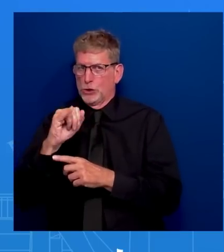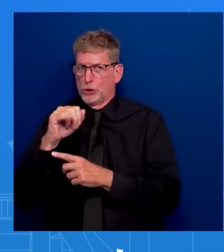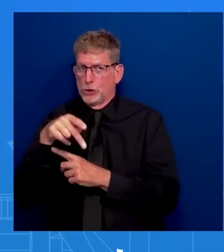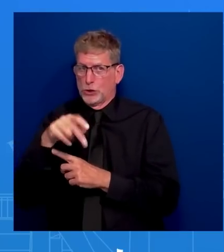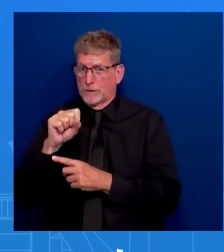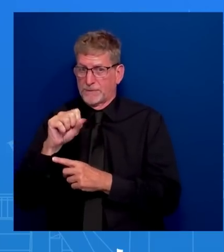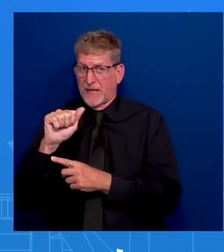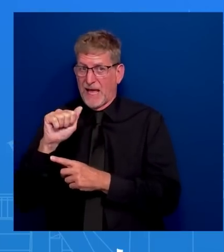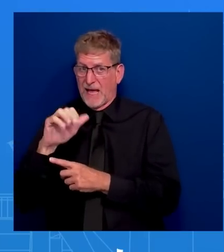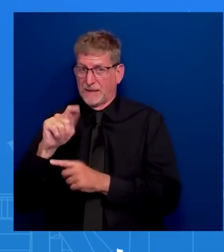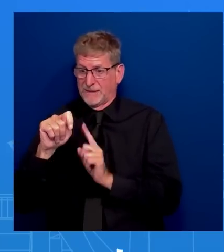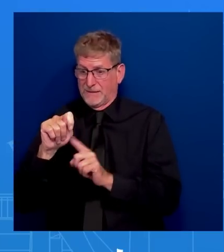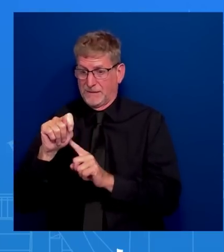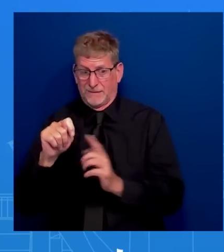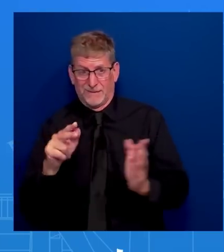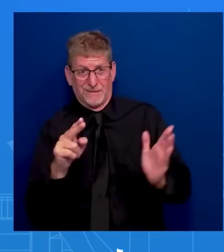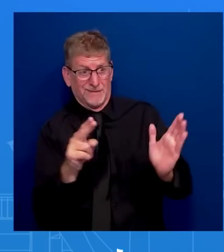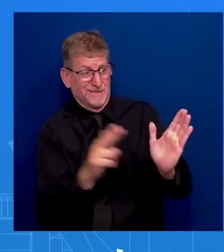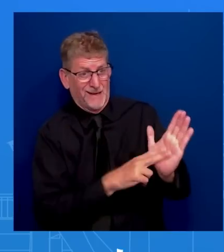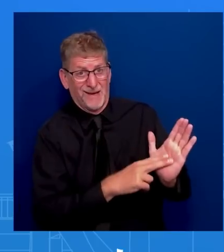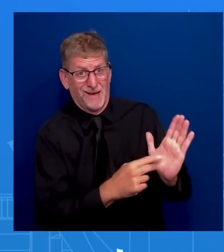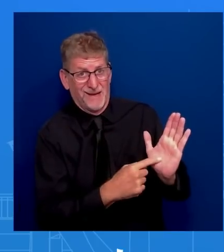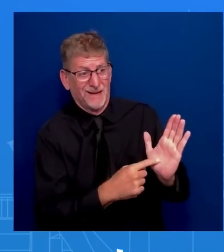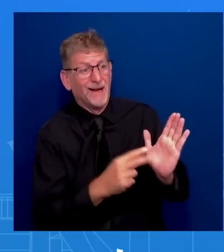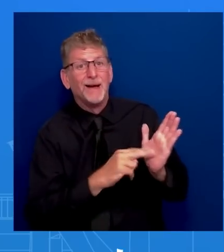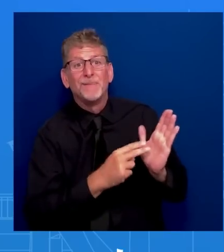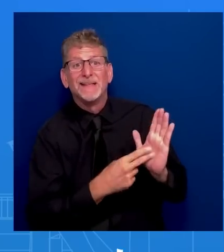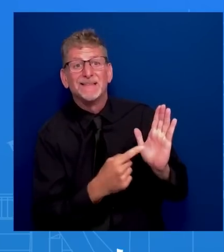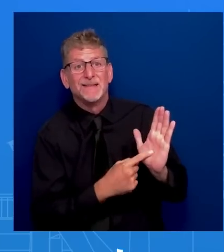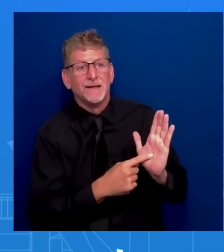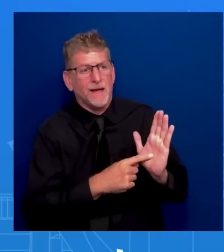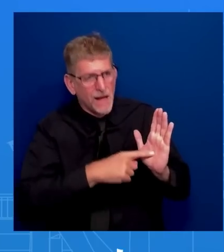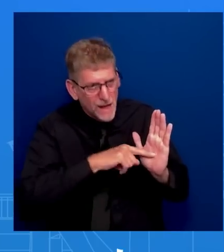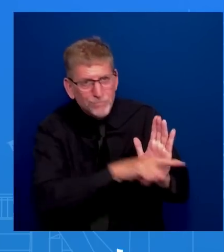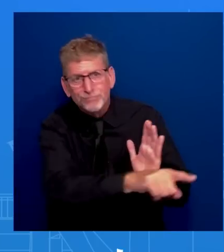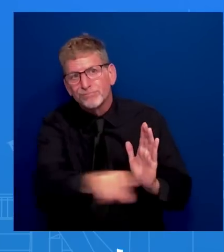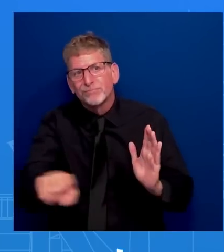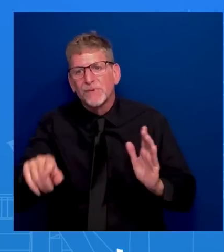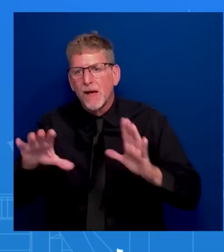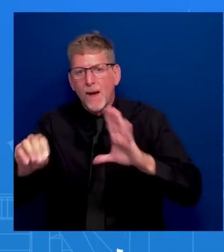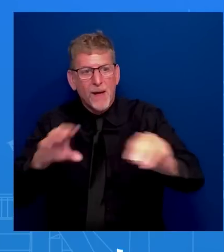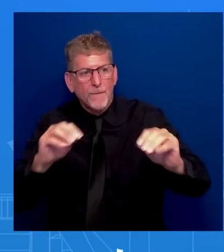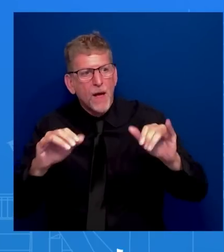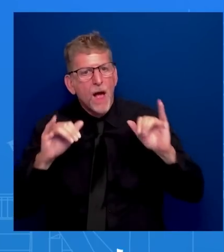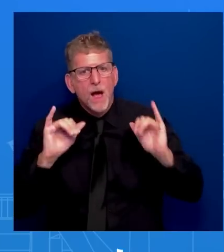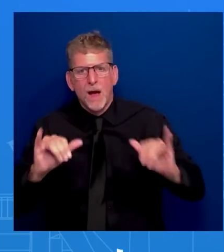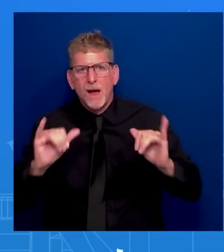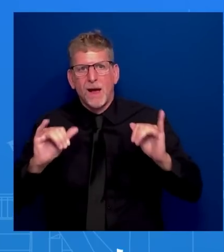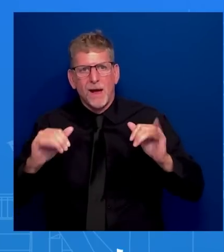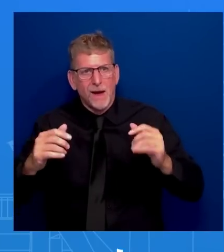to private companies that we were -- we were going to -- we were going to take action